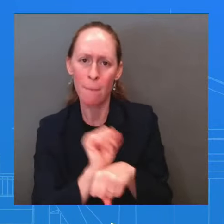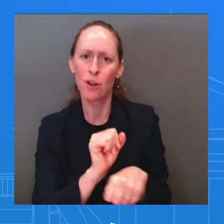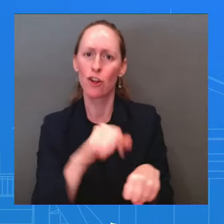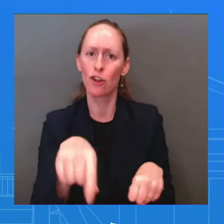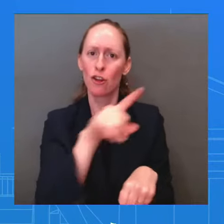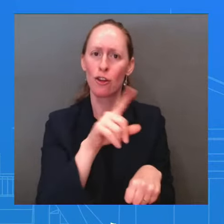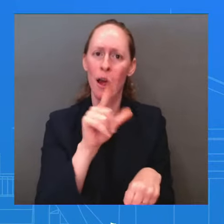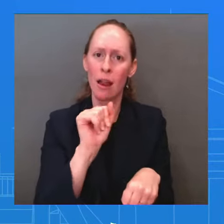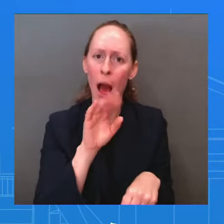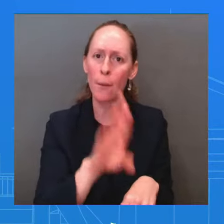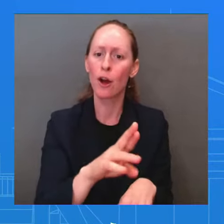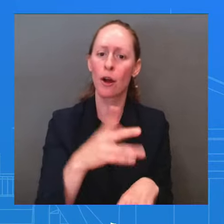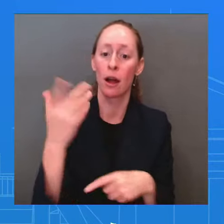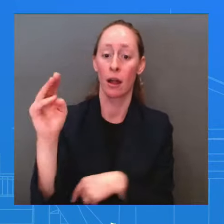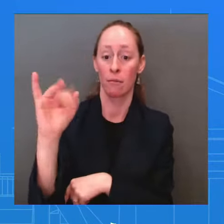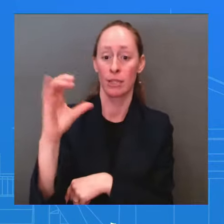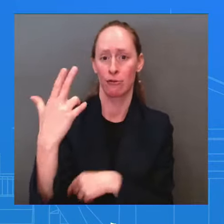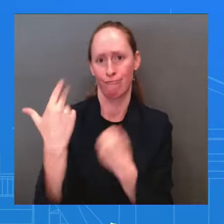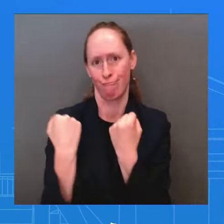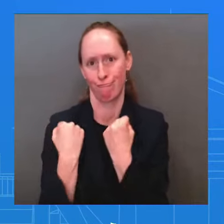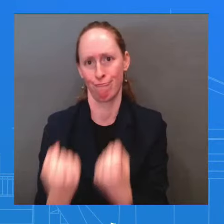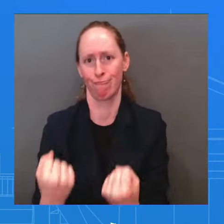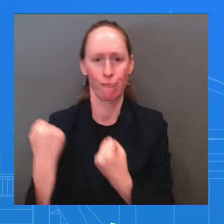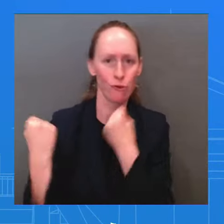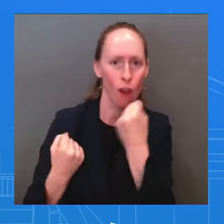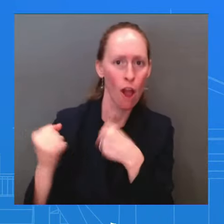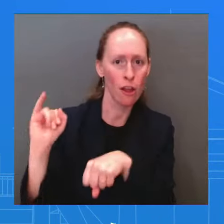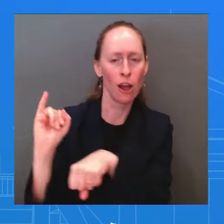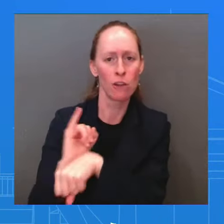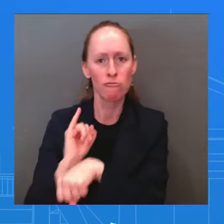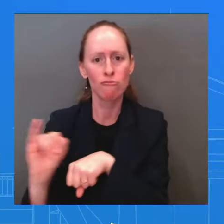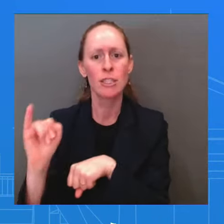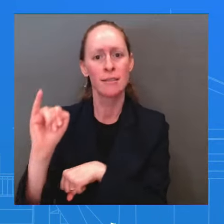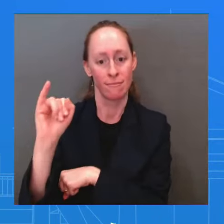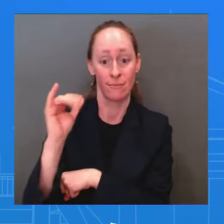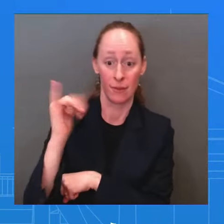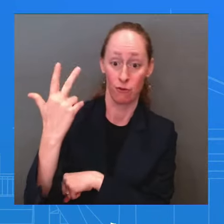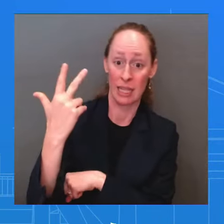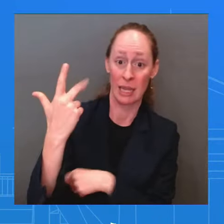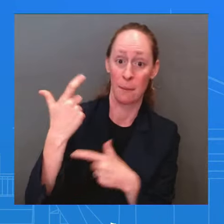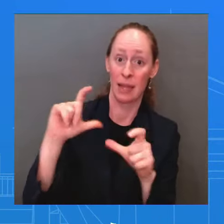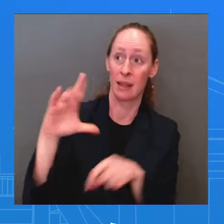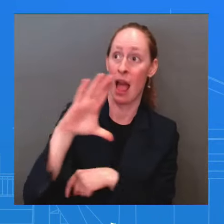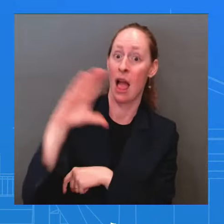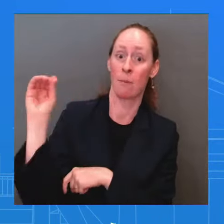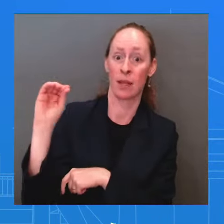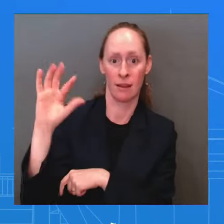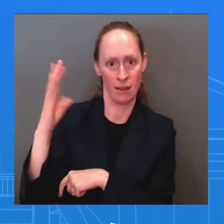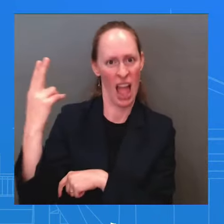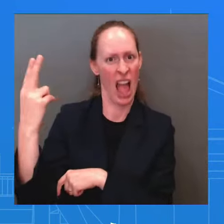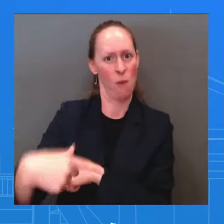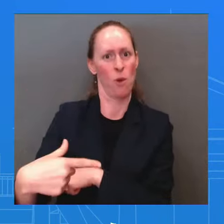is a big part of where the Big Three resides. So, these sort of different points of pressure